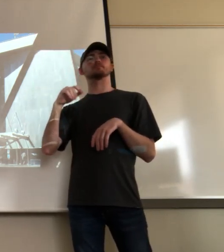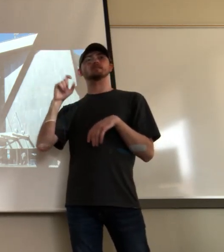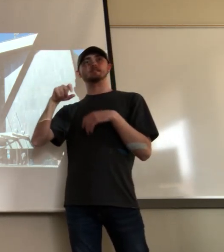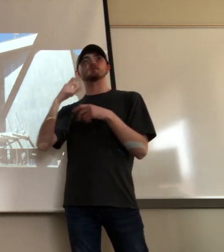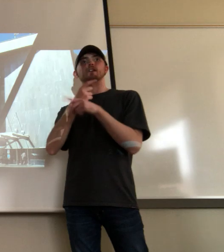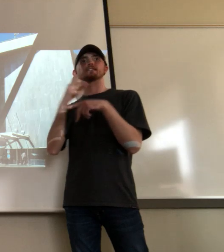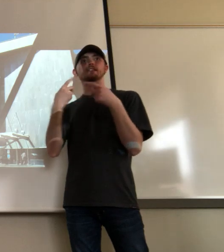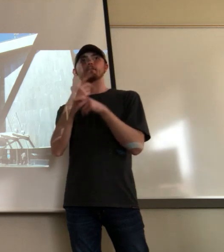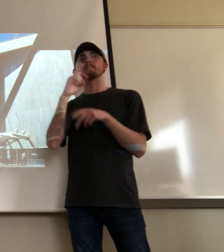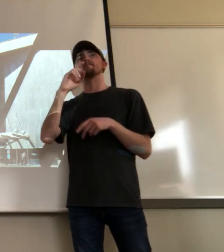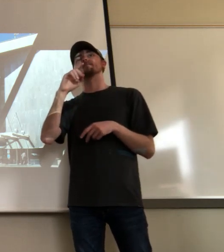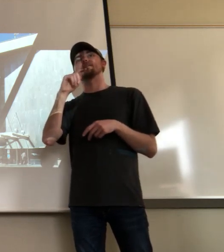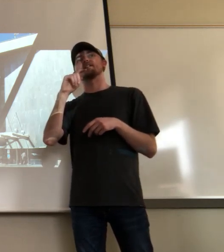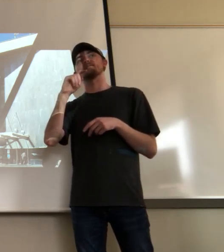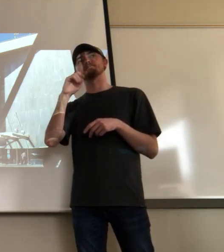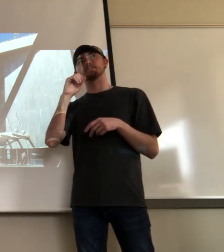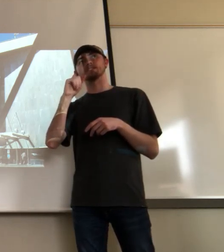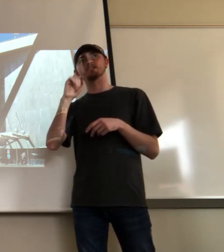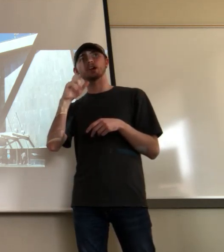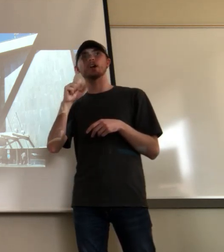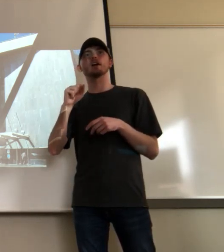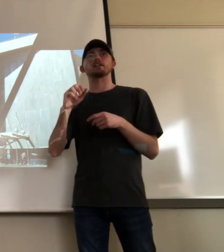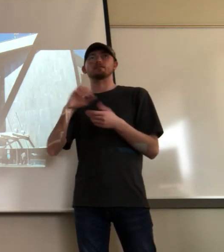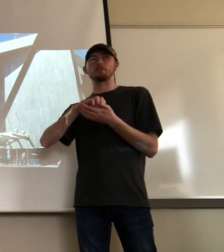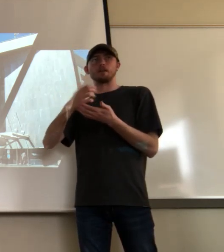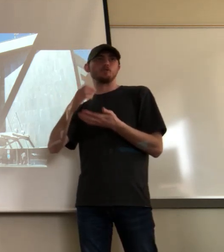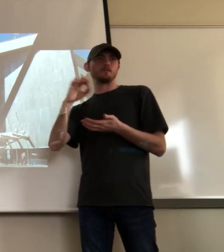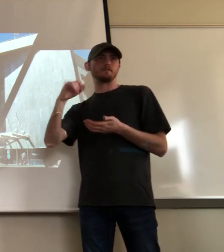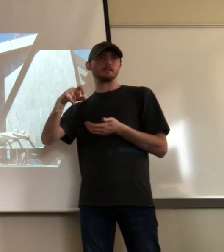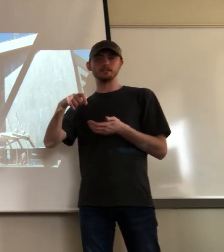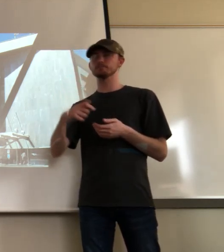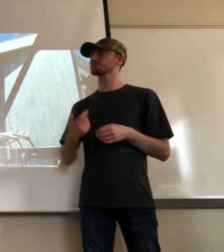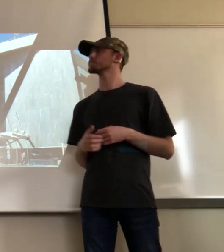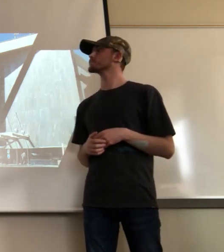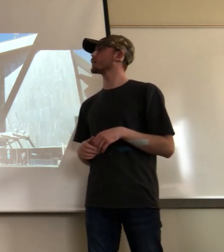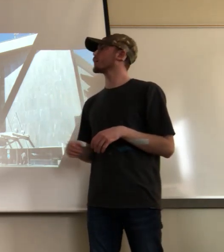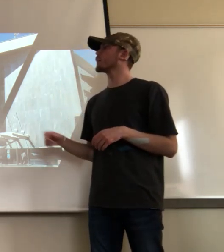So, we need the right type of materials and its amount needed for the project.